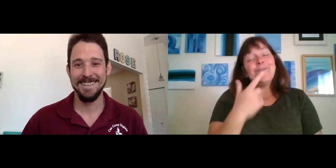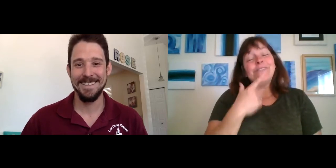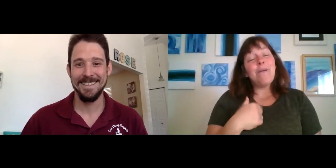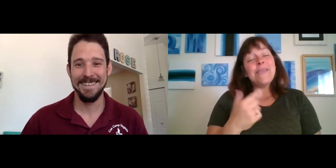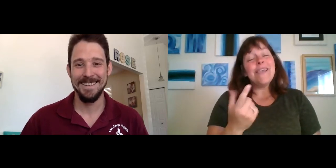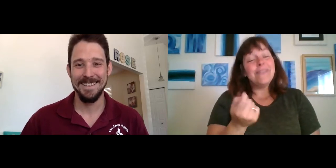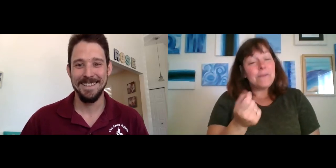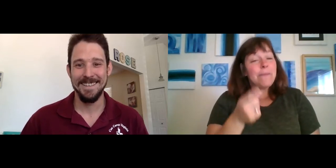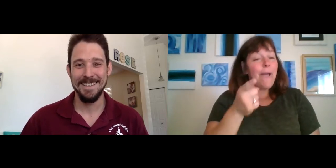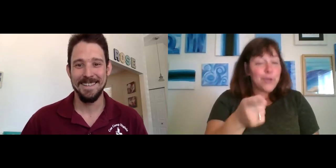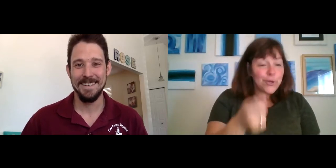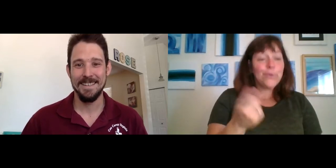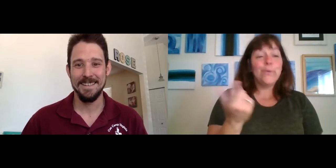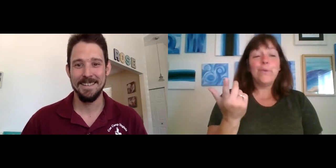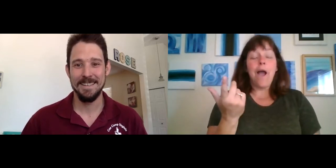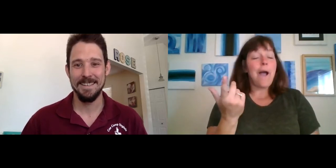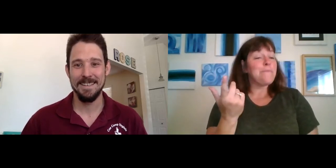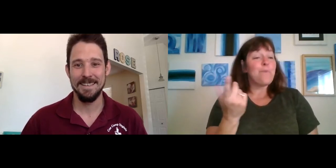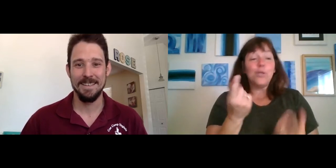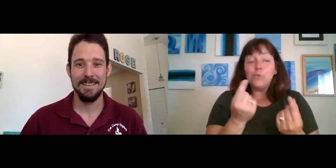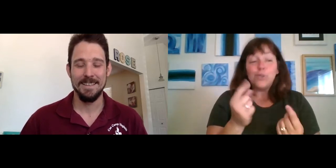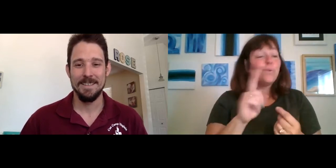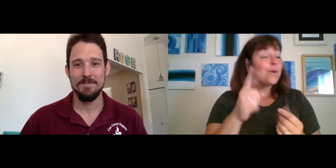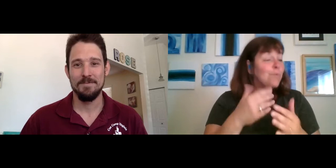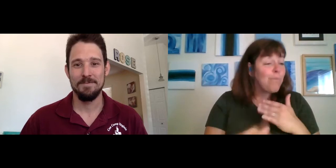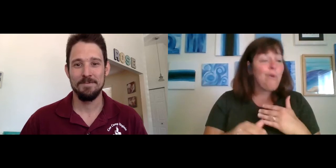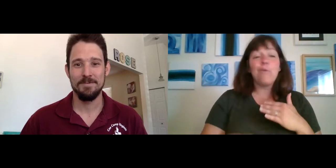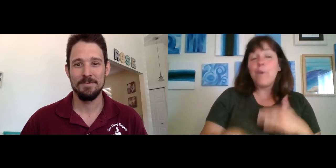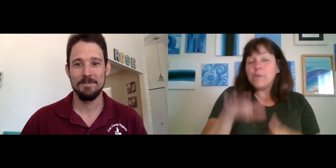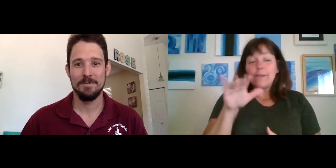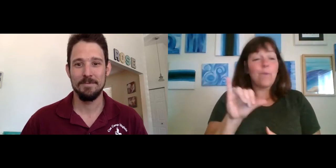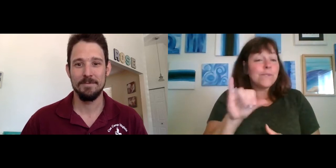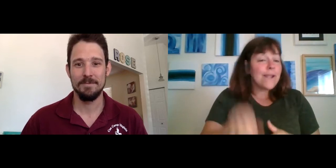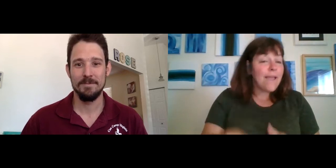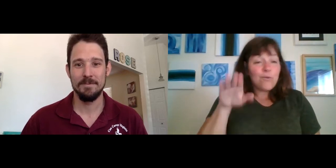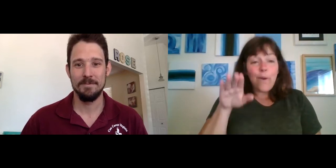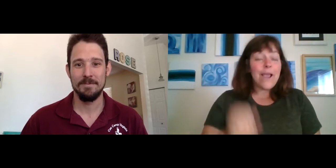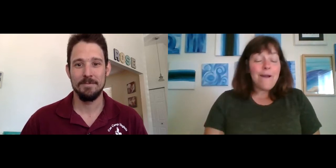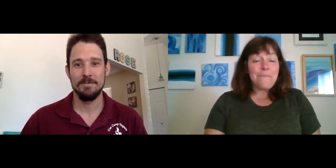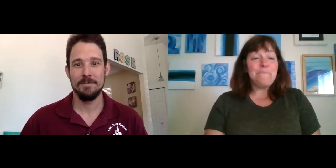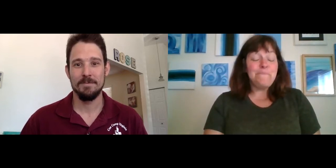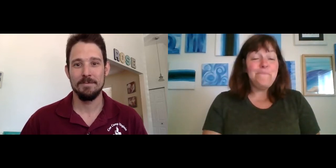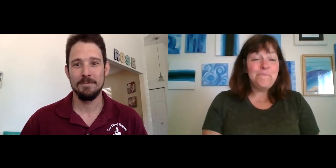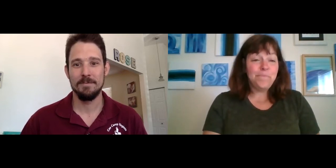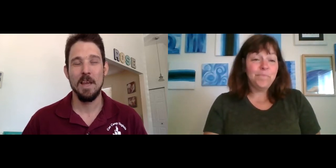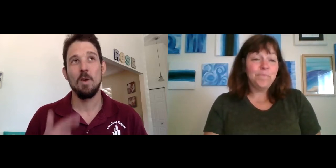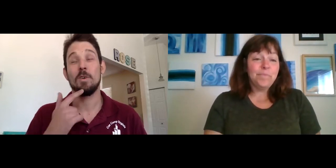So tell me a little bit about you--what you do, where were you born, what was it like growing up